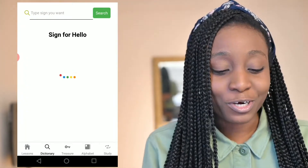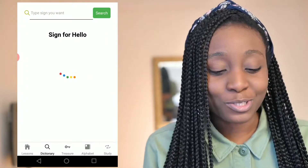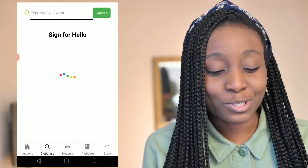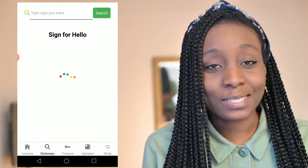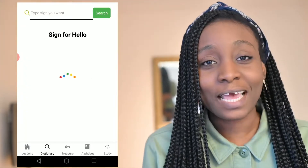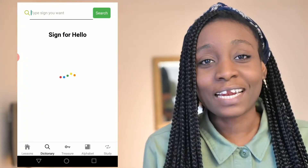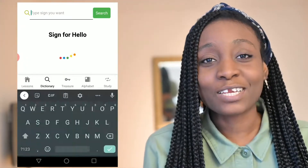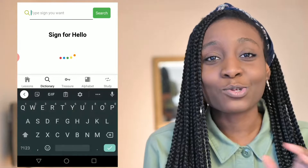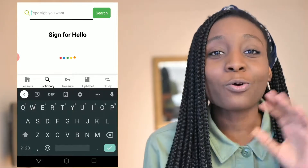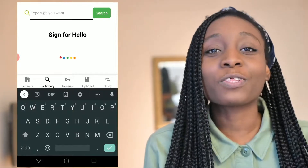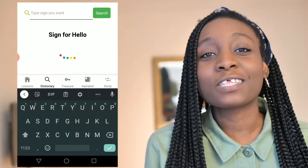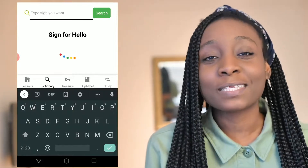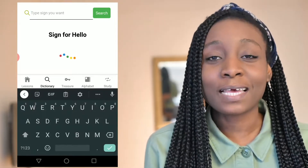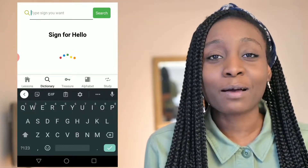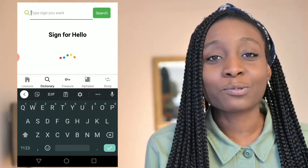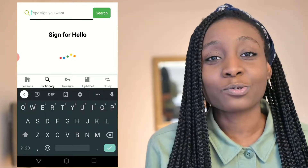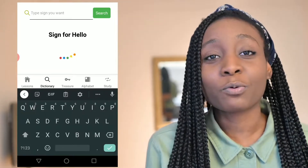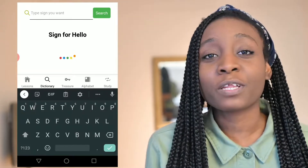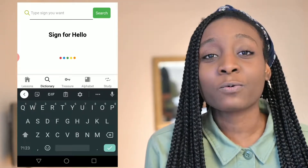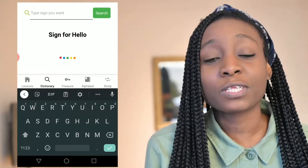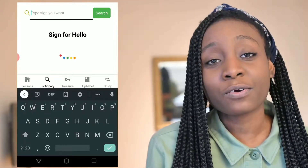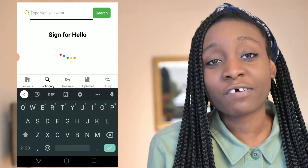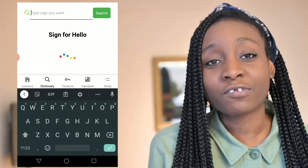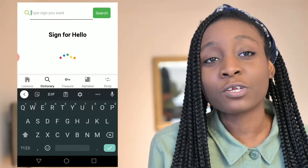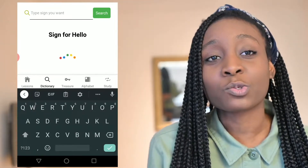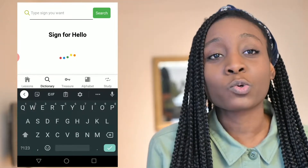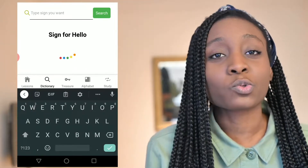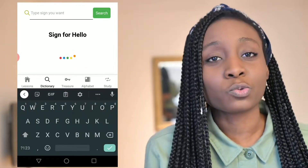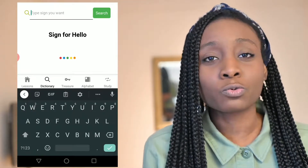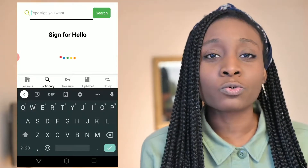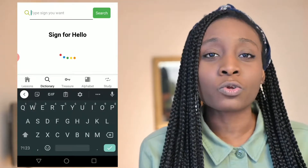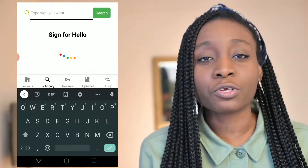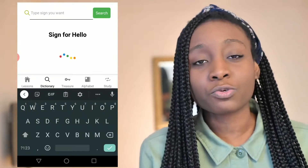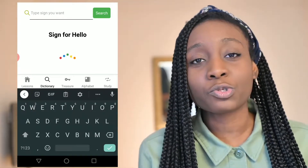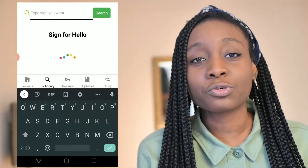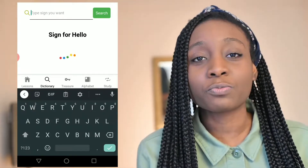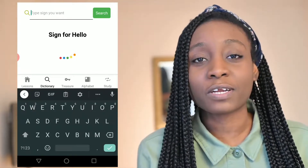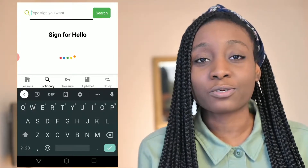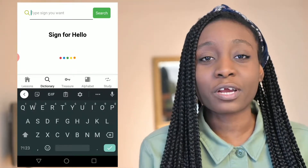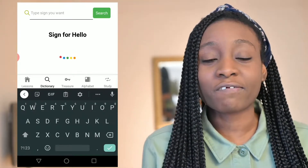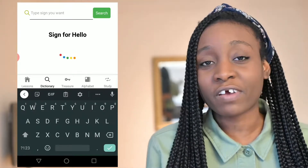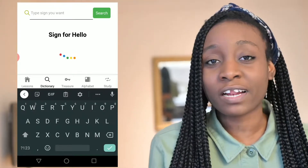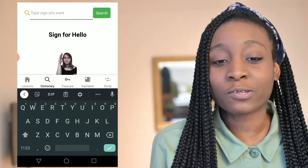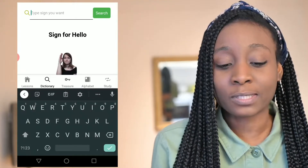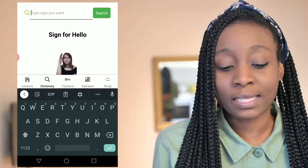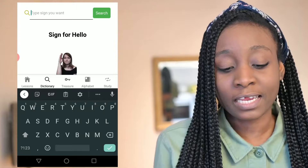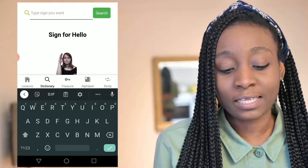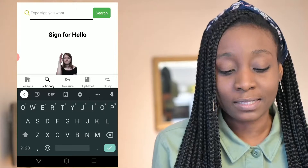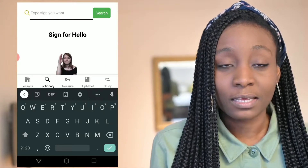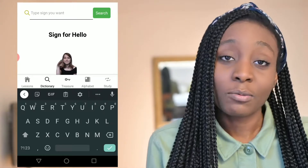words to sign and it's all within this app. So normally what I would have done is go to google or youtube and try and find how to sign it